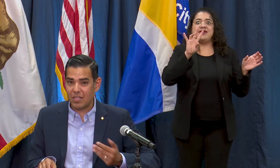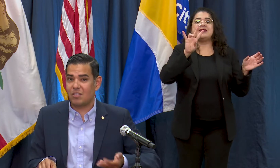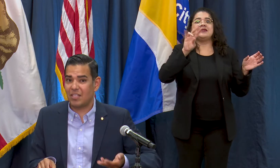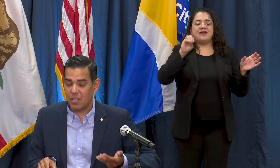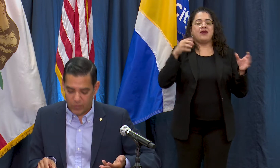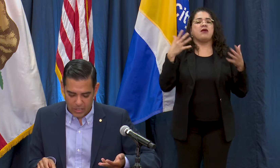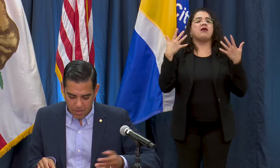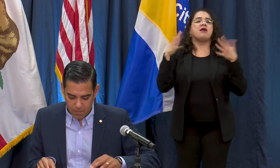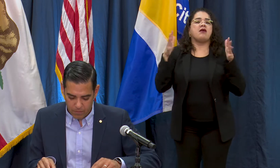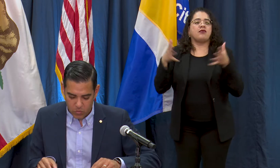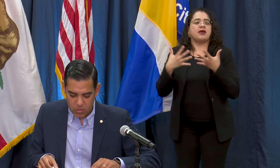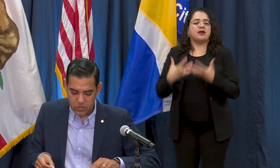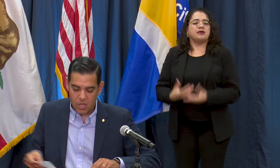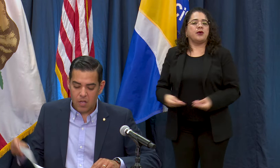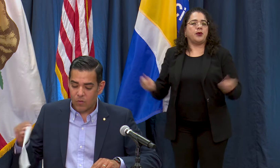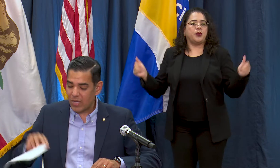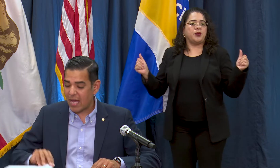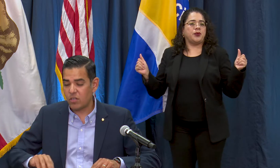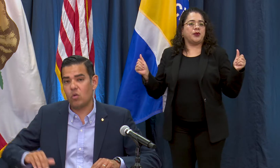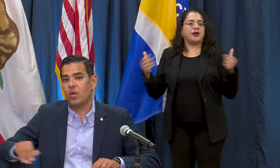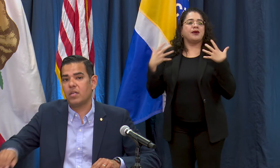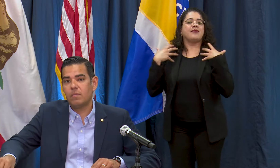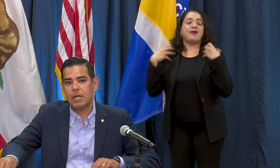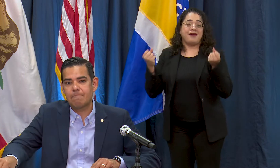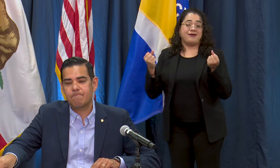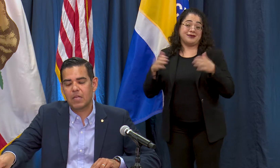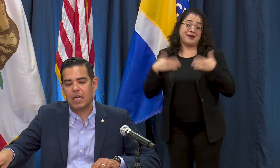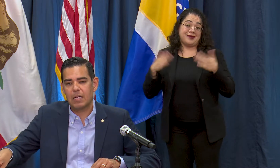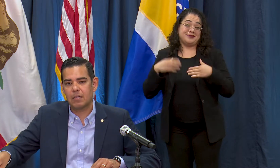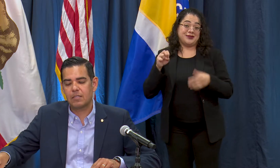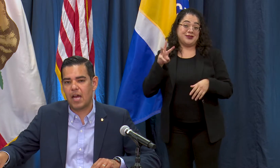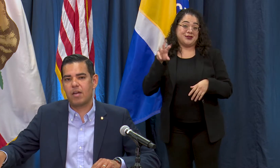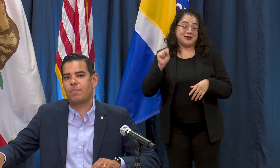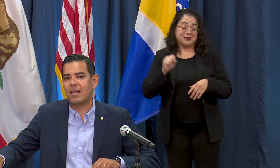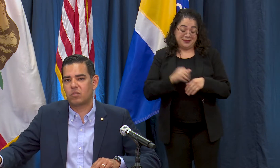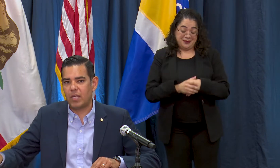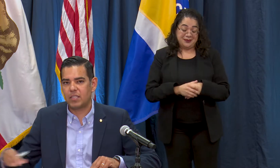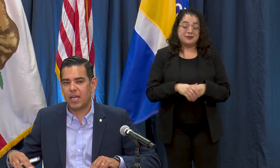that is a significant number of course. We had no one die or pass away today